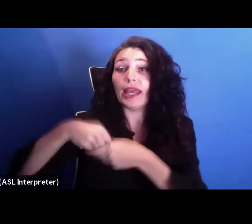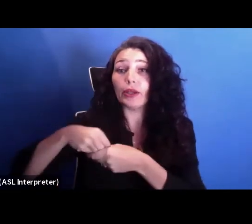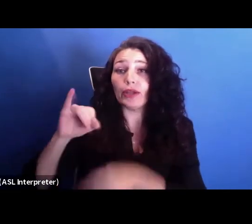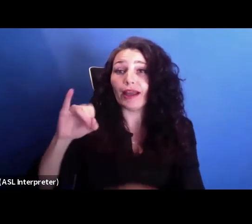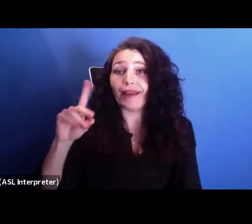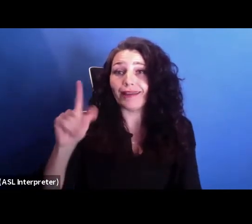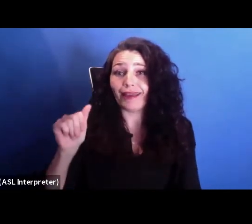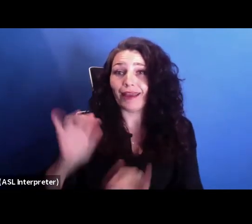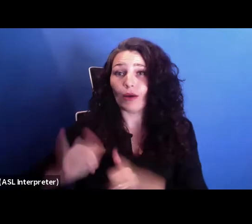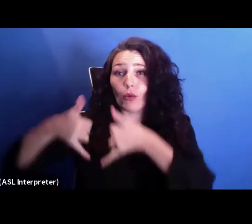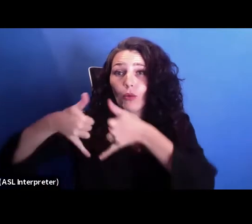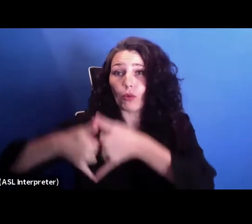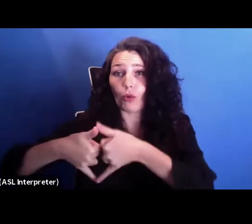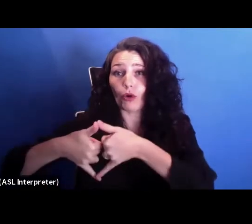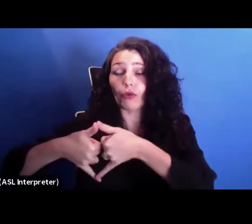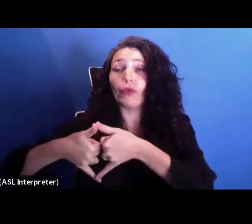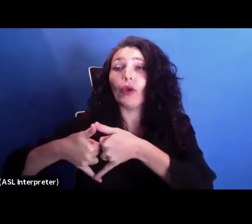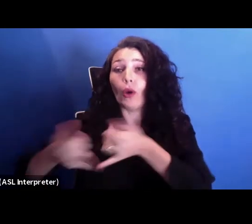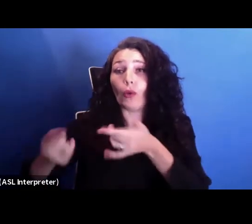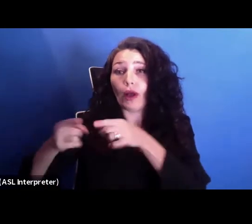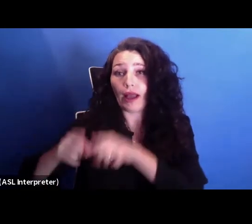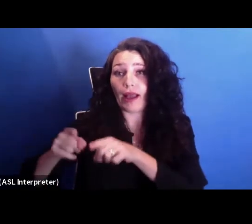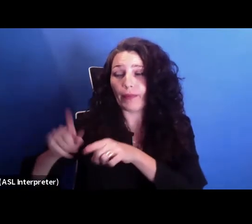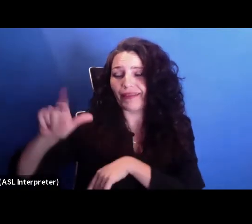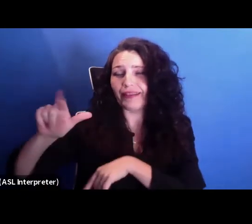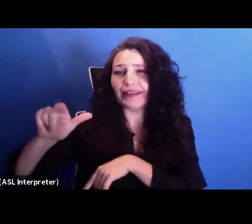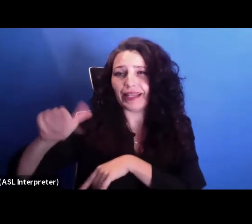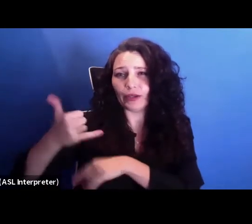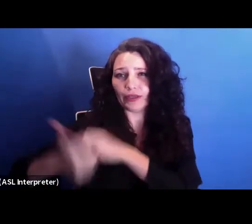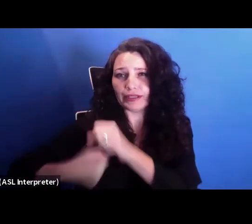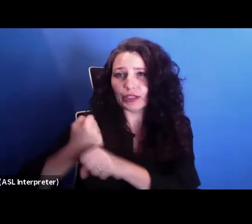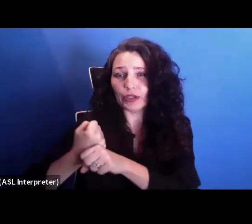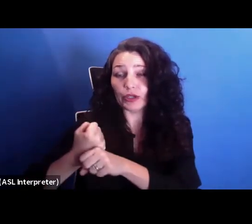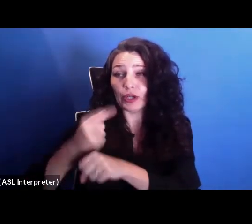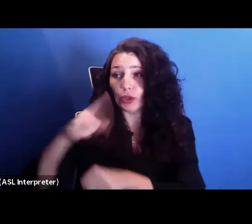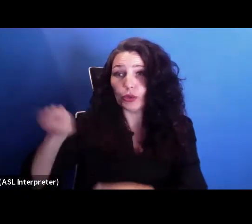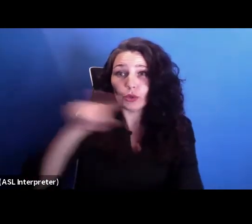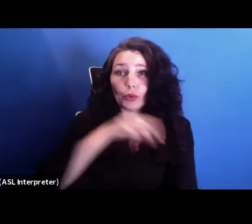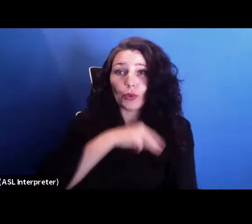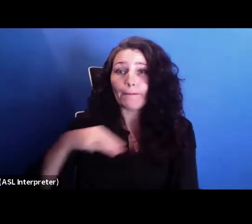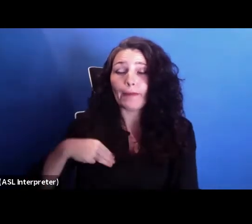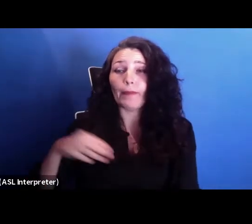which will be coming up later this year, and as members, you get to vote on the best feature